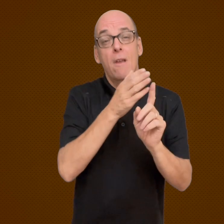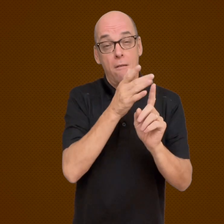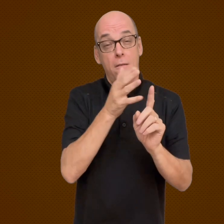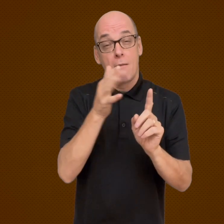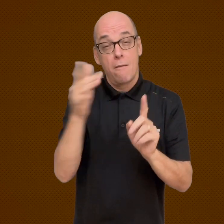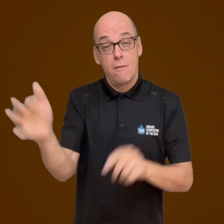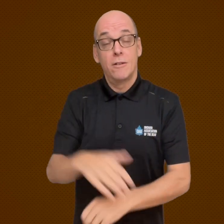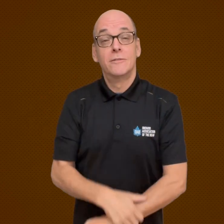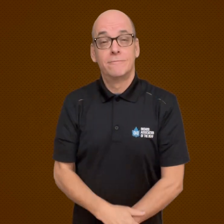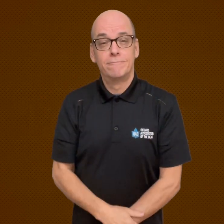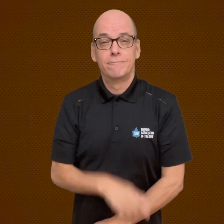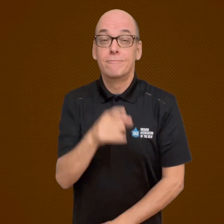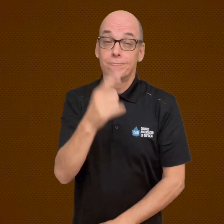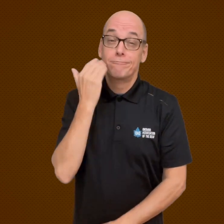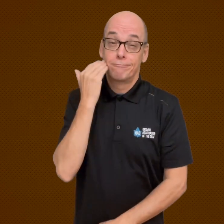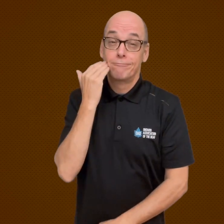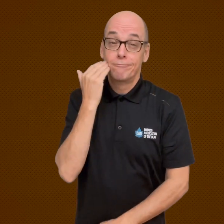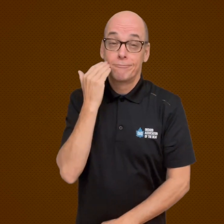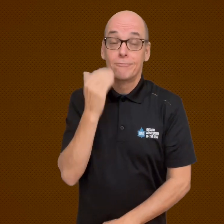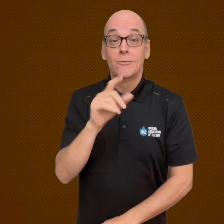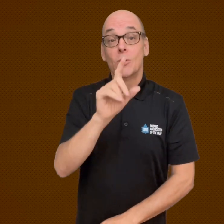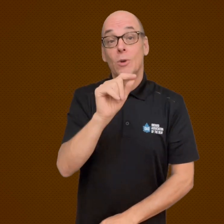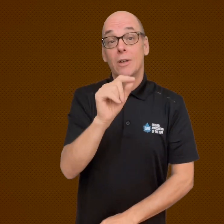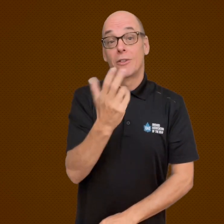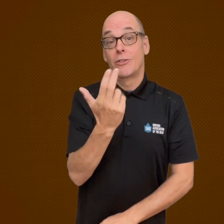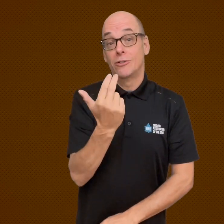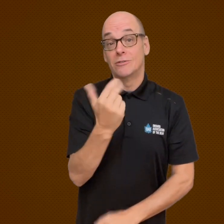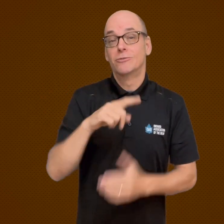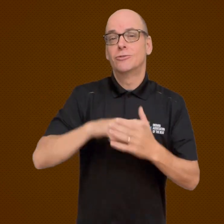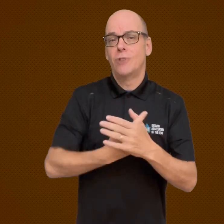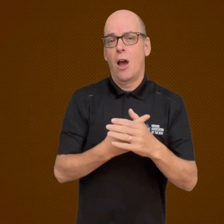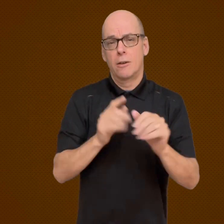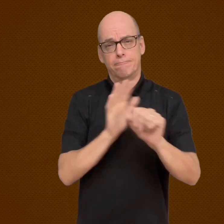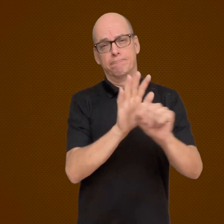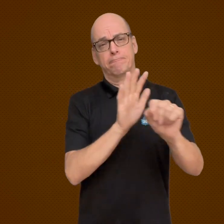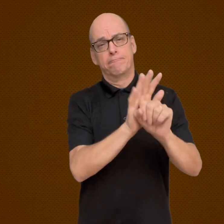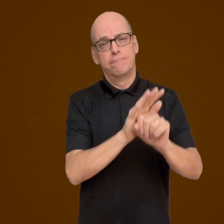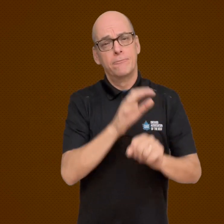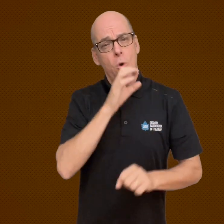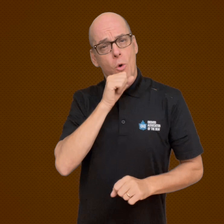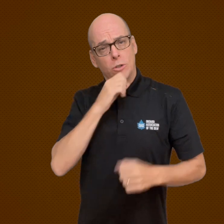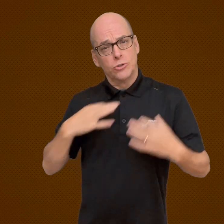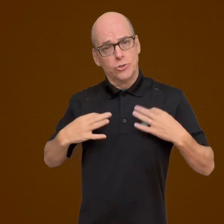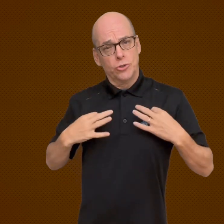In 2013, advocacy started to encourage people to wear orange shirts